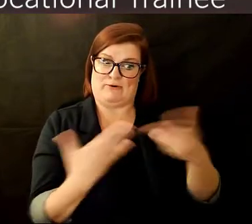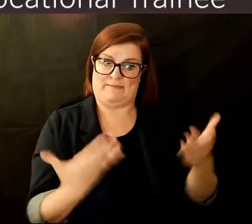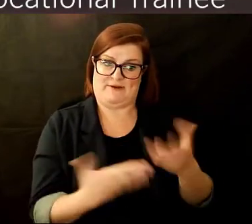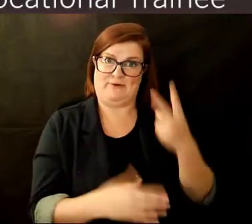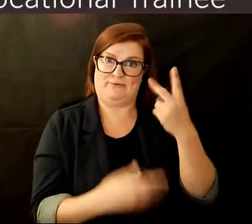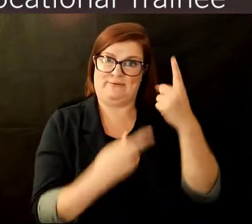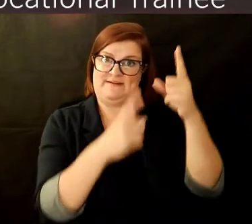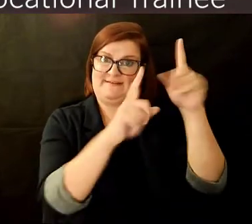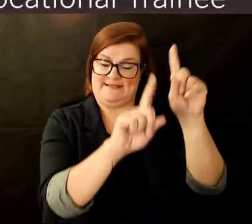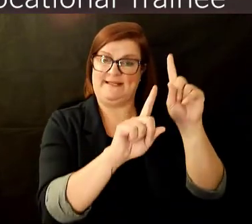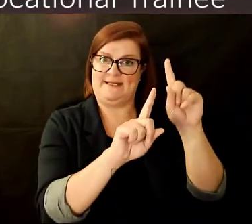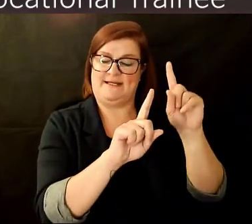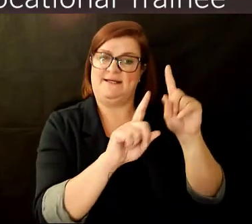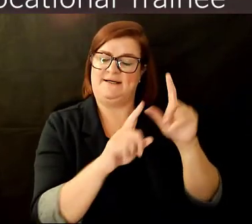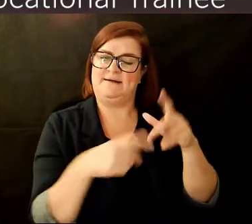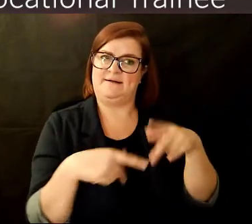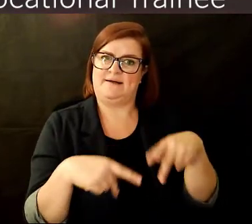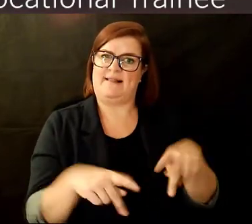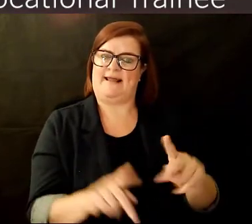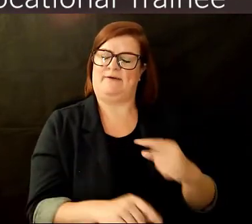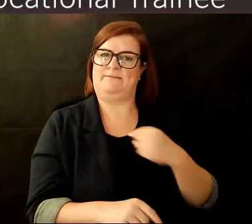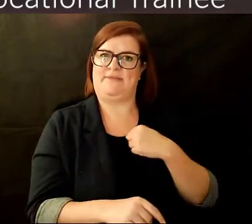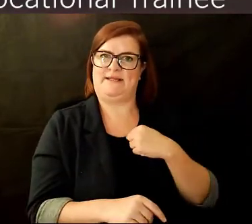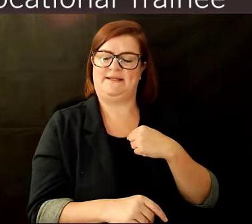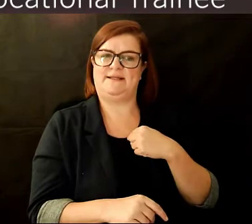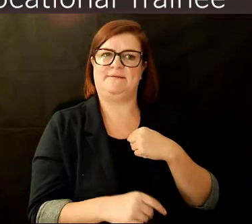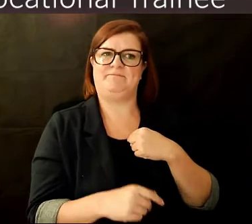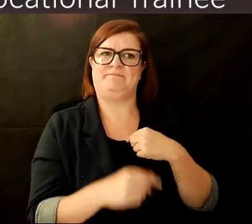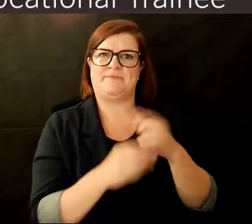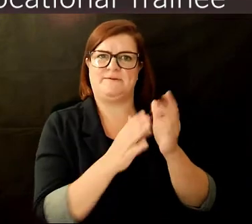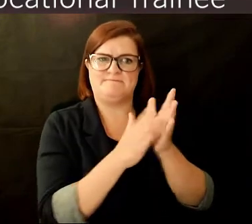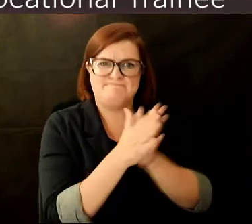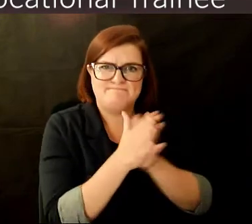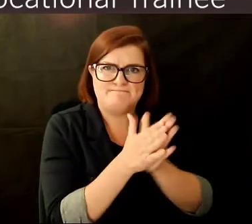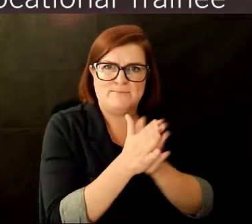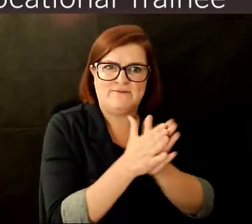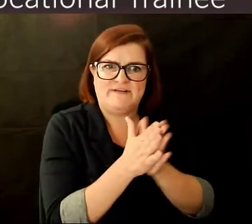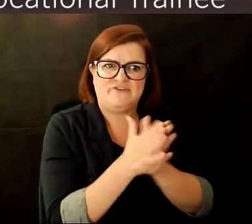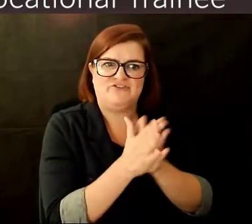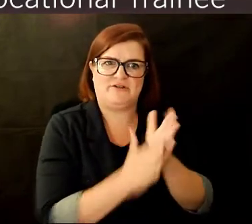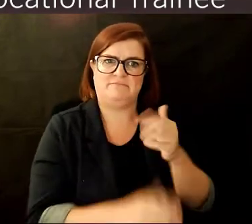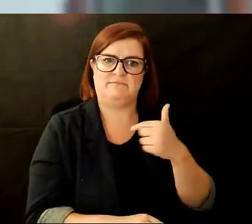at 2Succeed allowed me motivation,